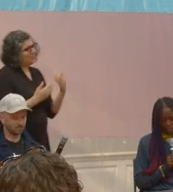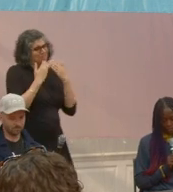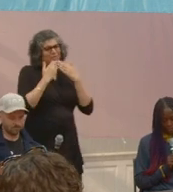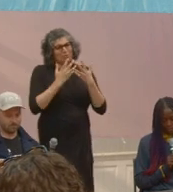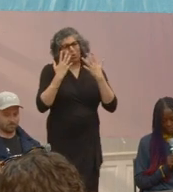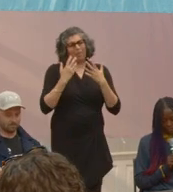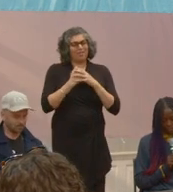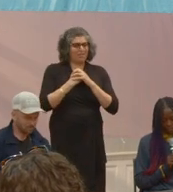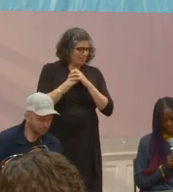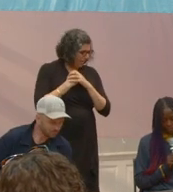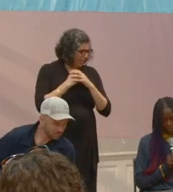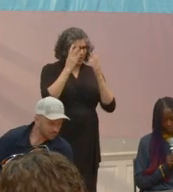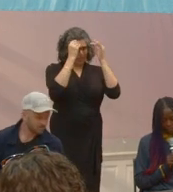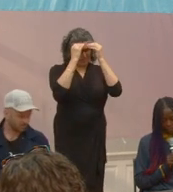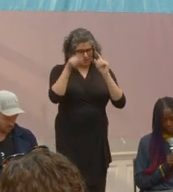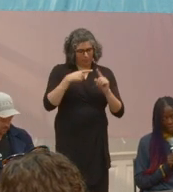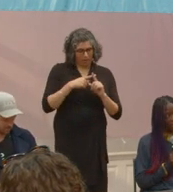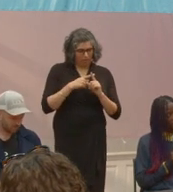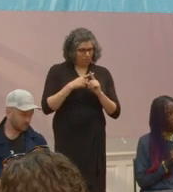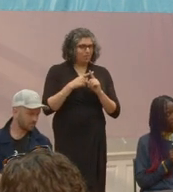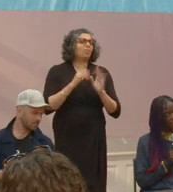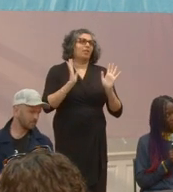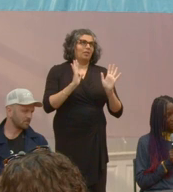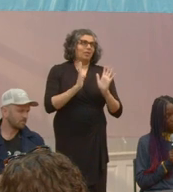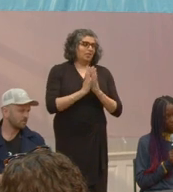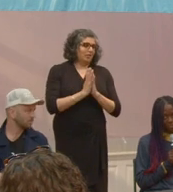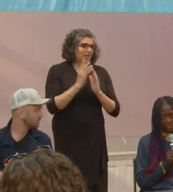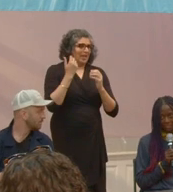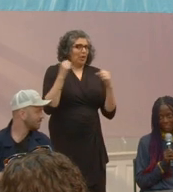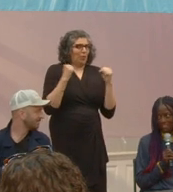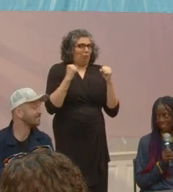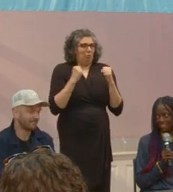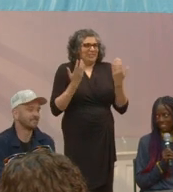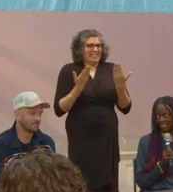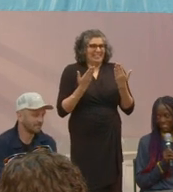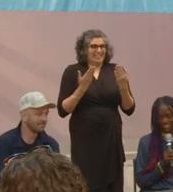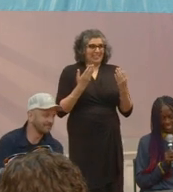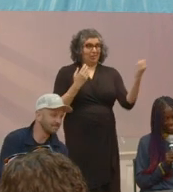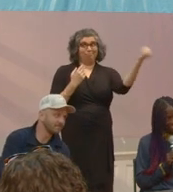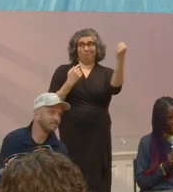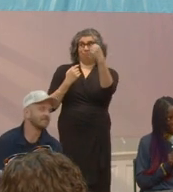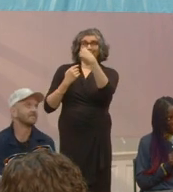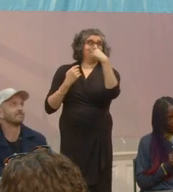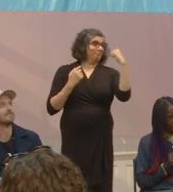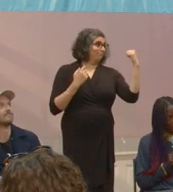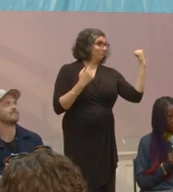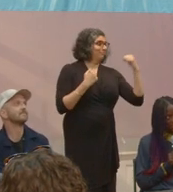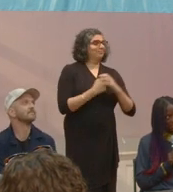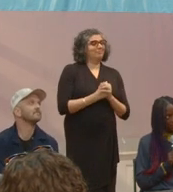about. I mean, anyone cold in here? You know, it's like